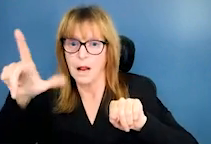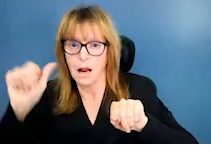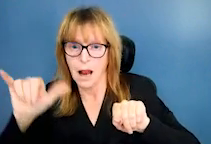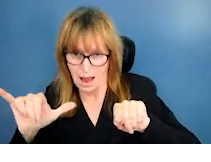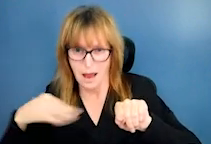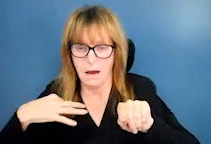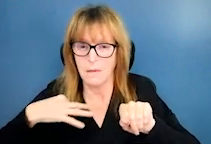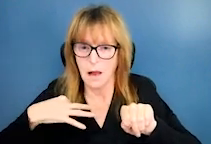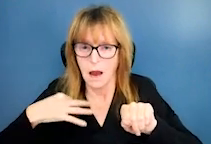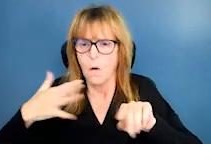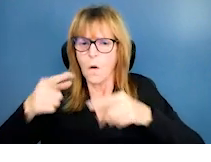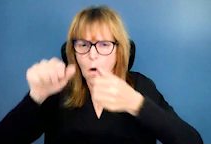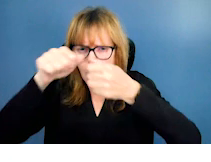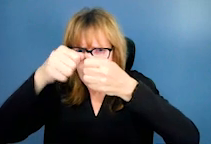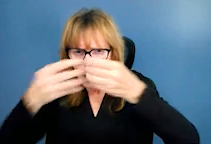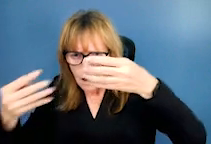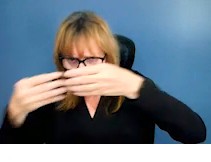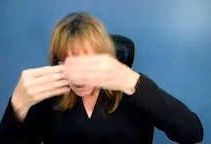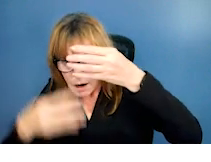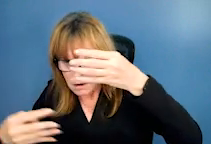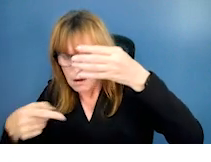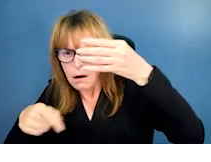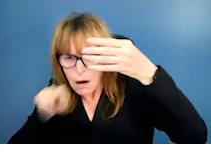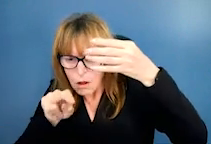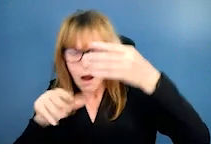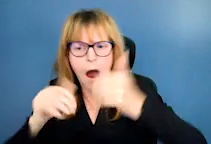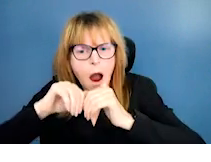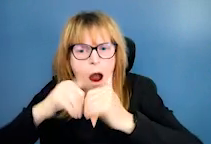Be sure to read through the information on our webpages, including the How